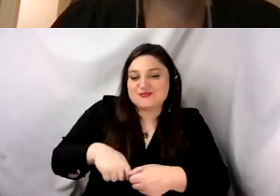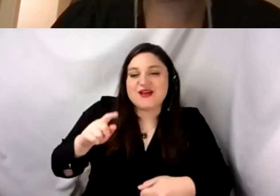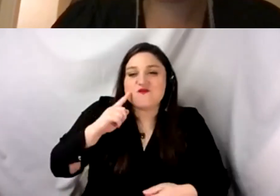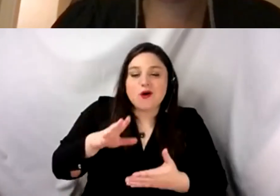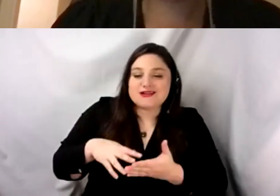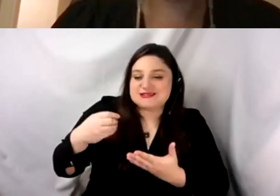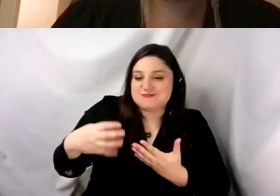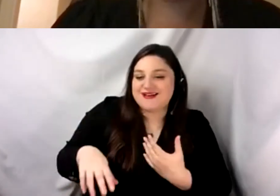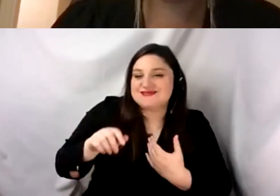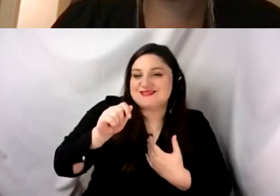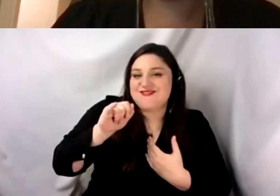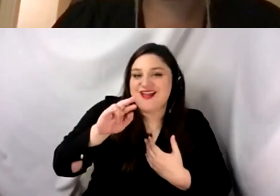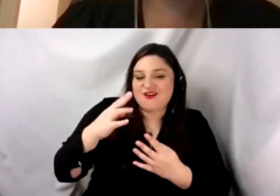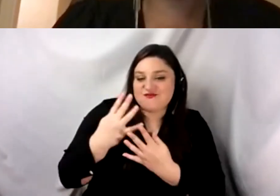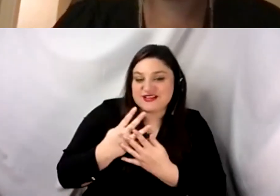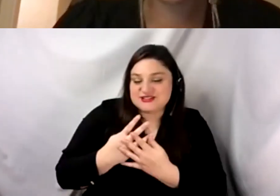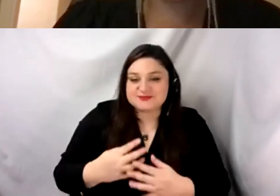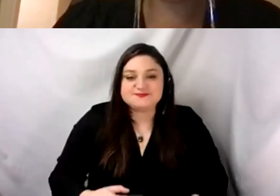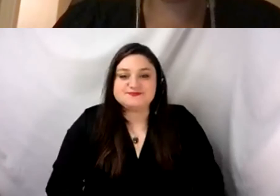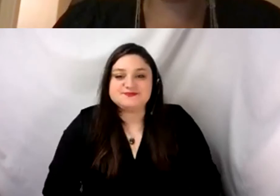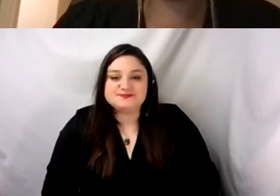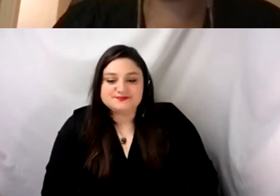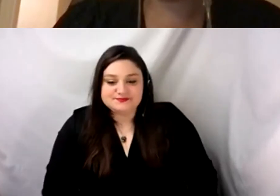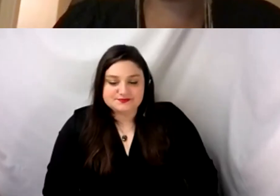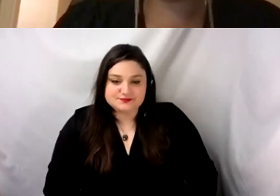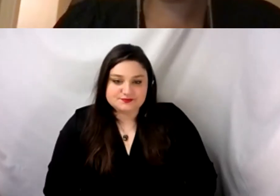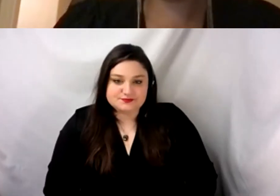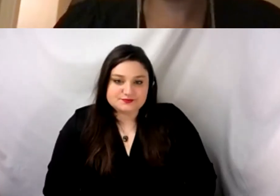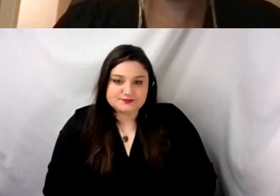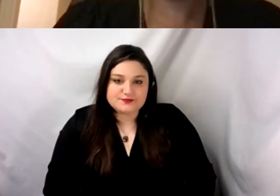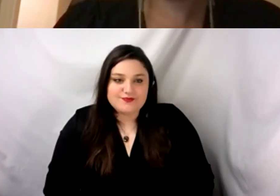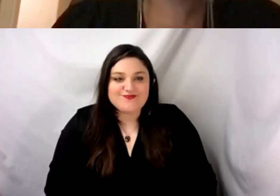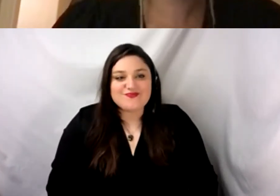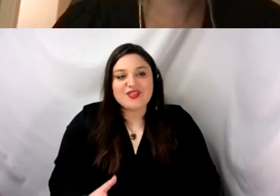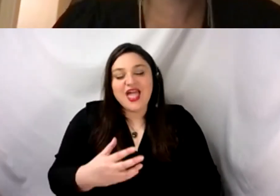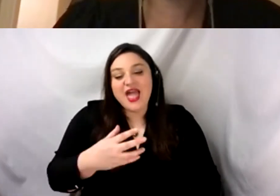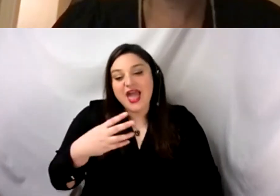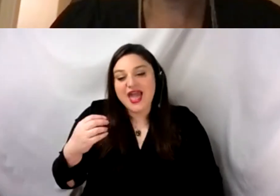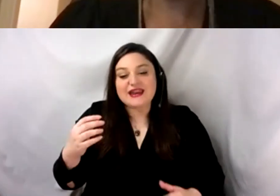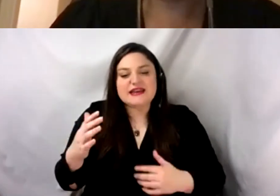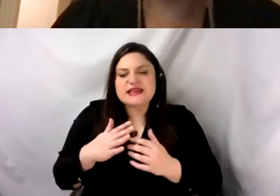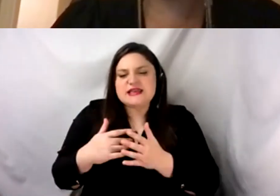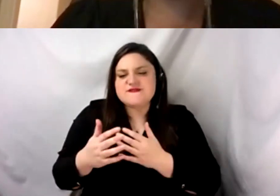a requirement of the HERO Act I would say